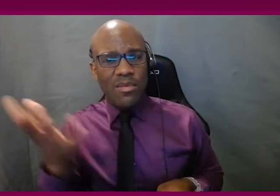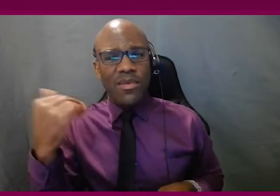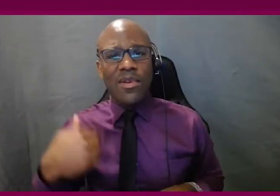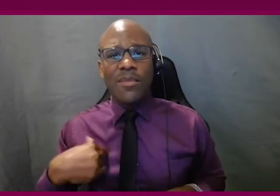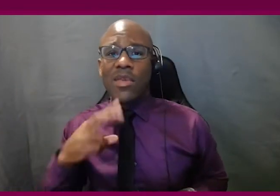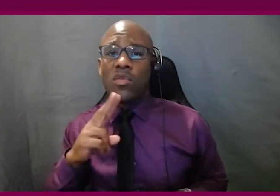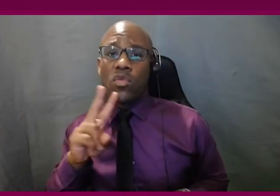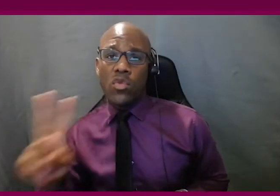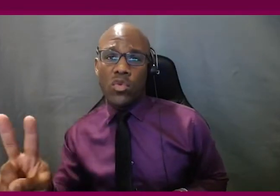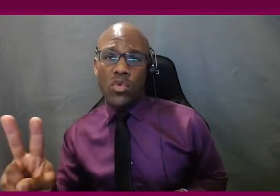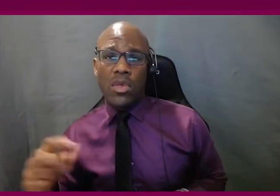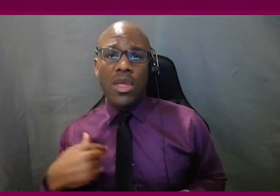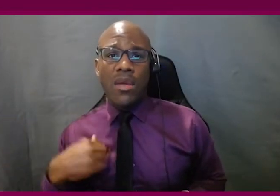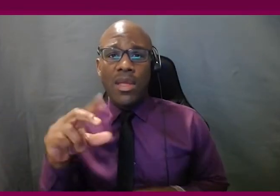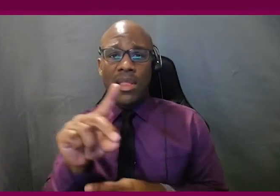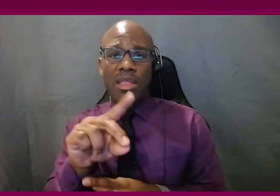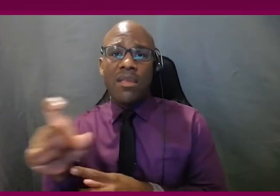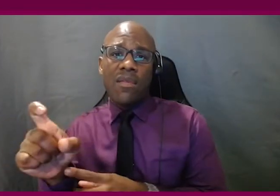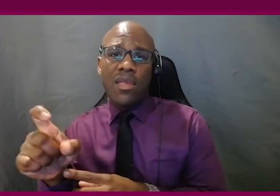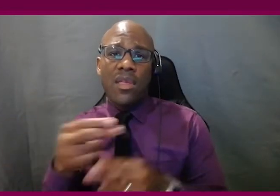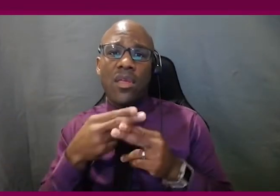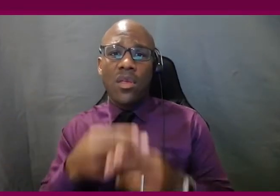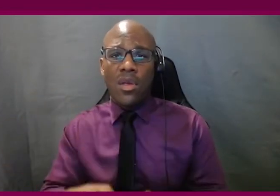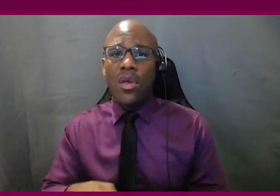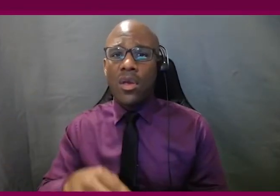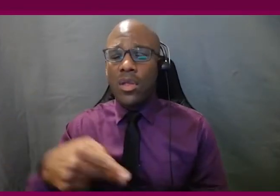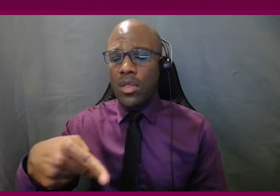So it's a rare form of dwarfism. So I'm a person of short stature.